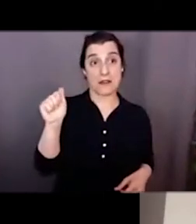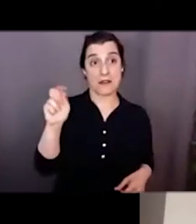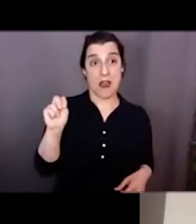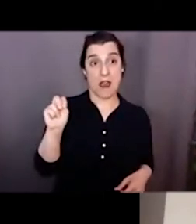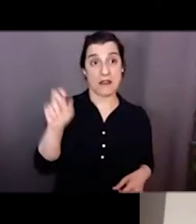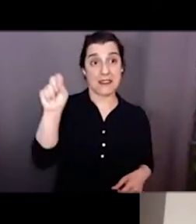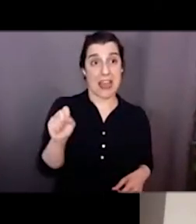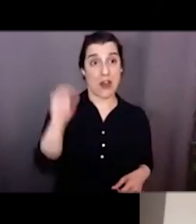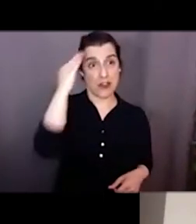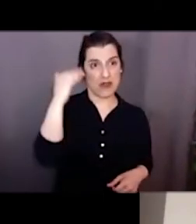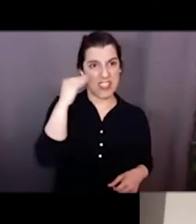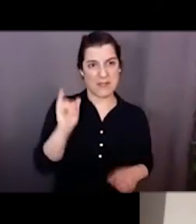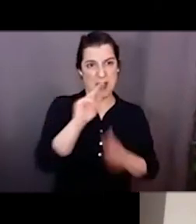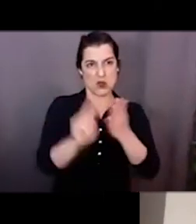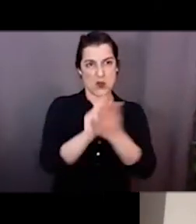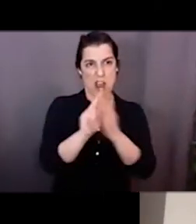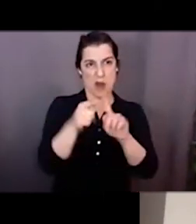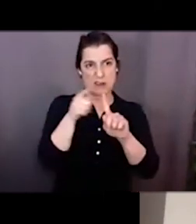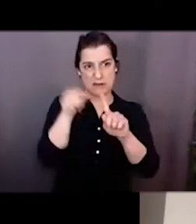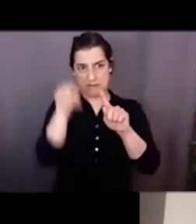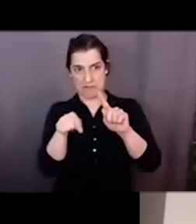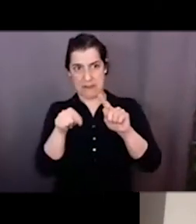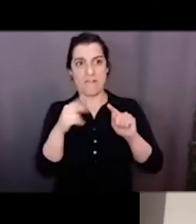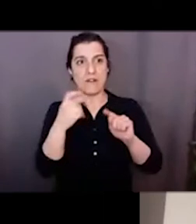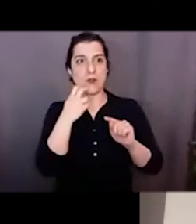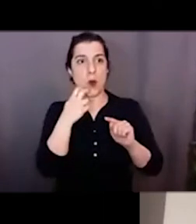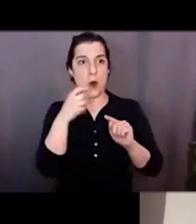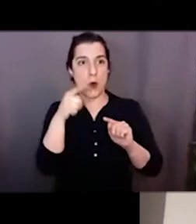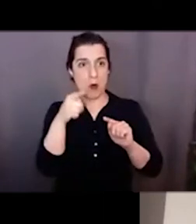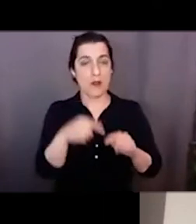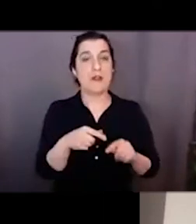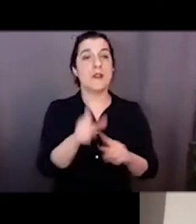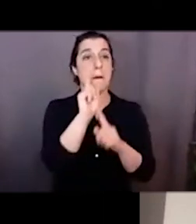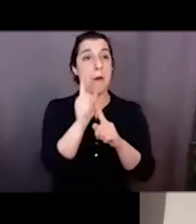So I'm in Asana, South Korea, which is about two hours from so. And um,